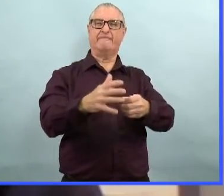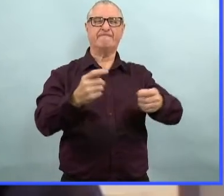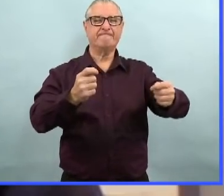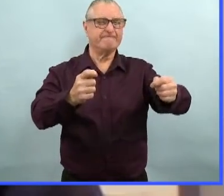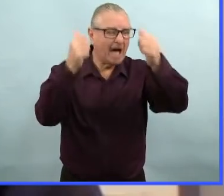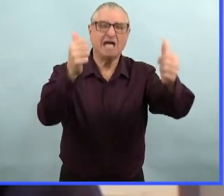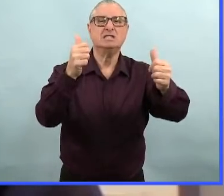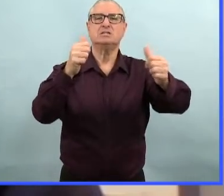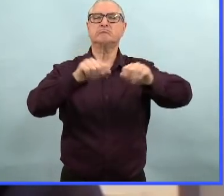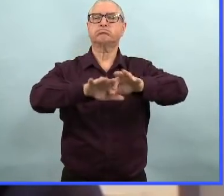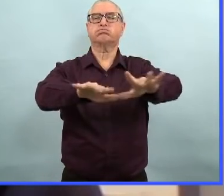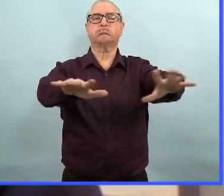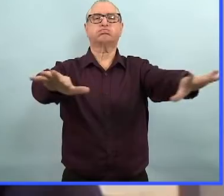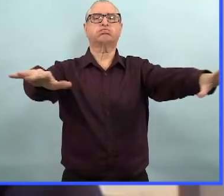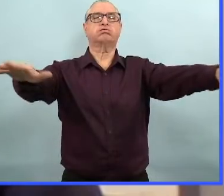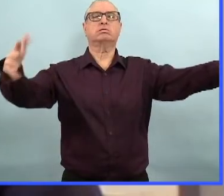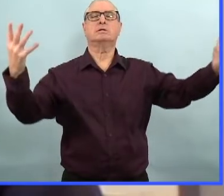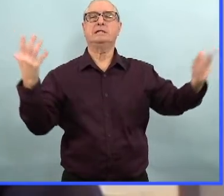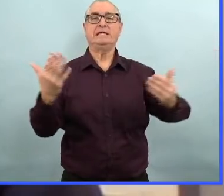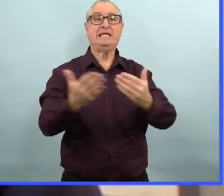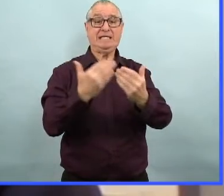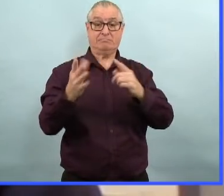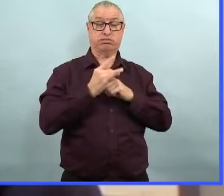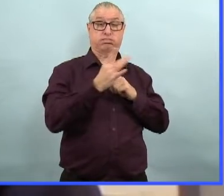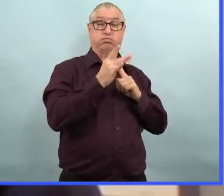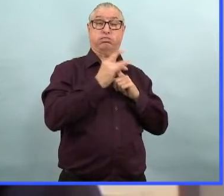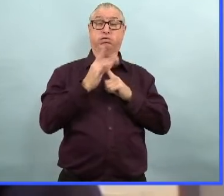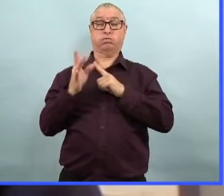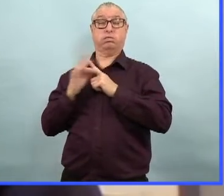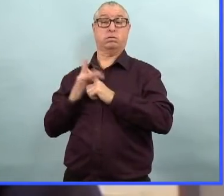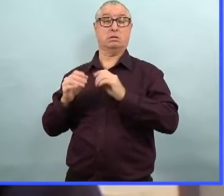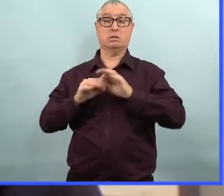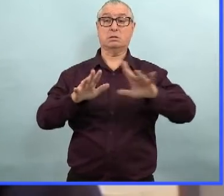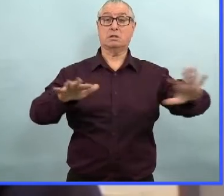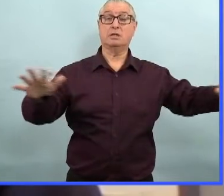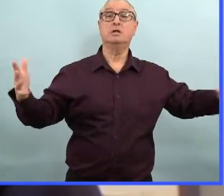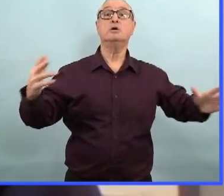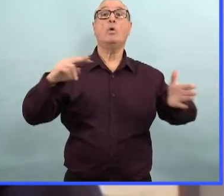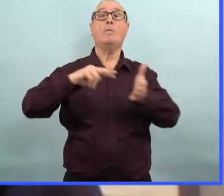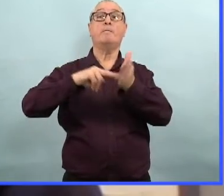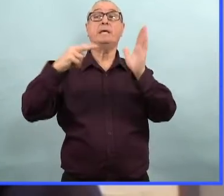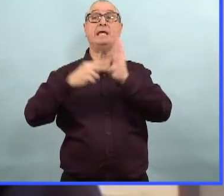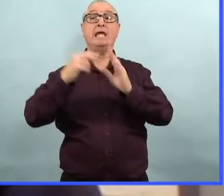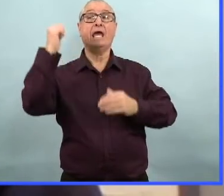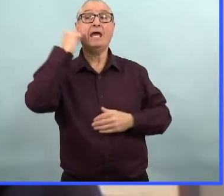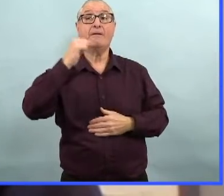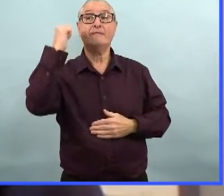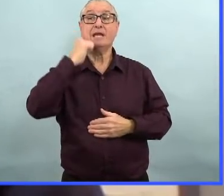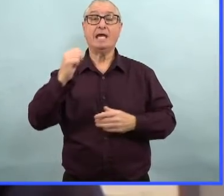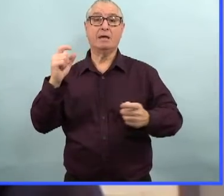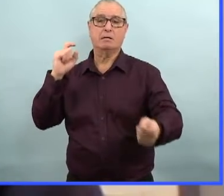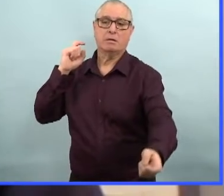we're seeing rapid changes and a lot of information so um